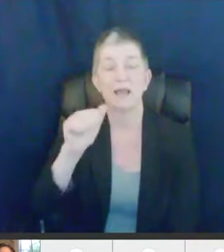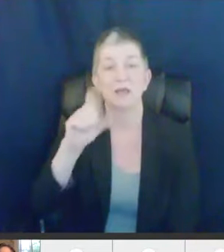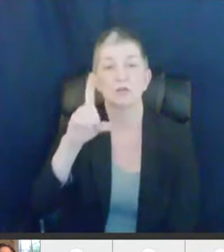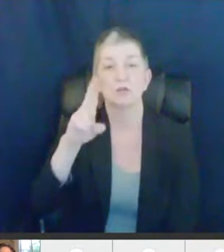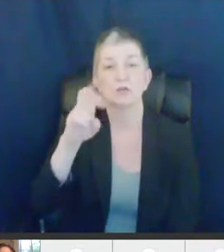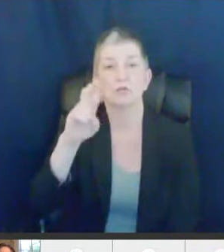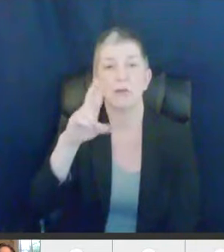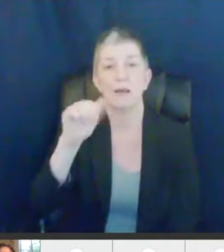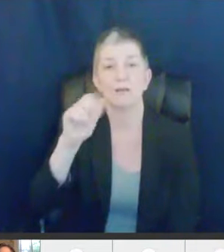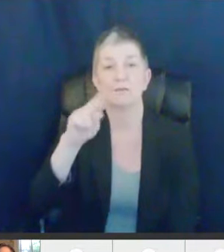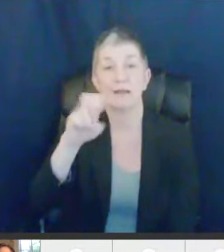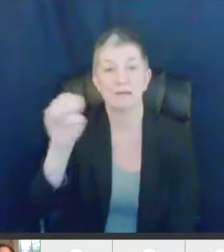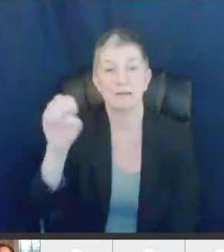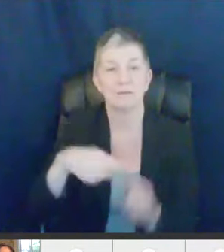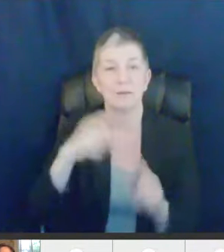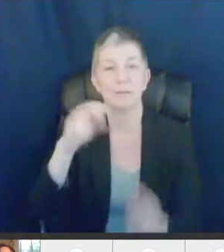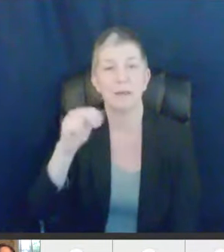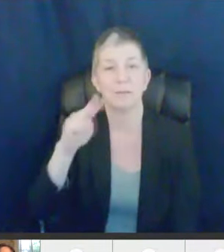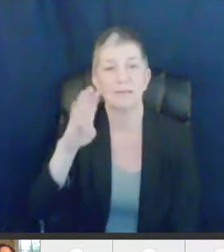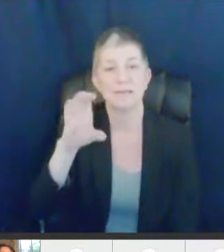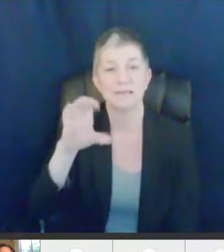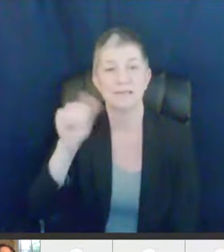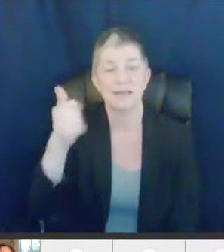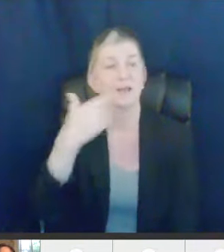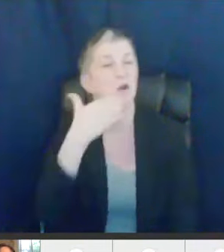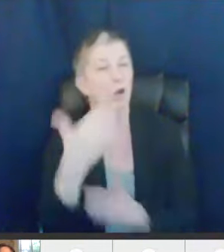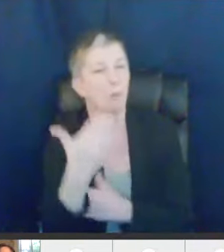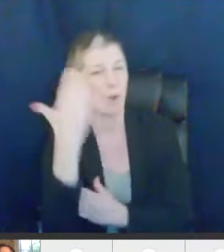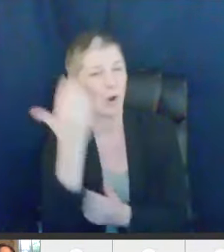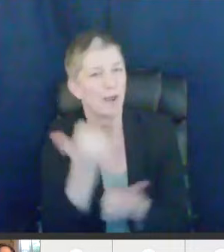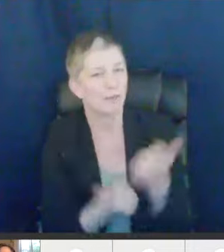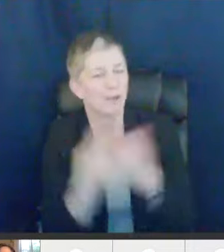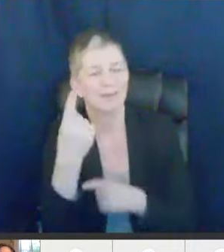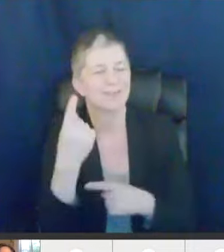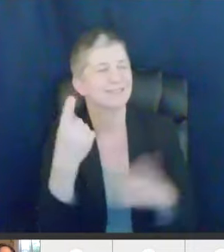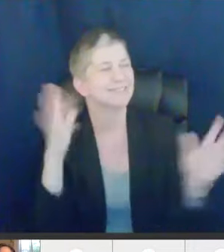good morning everyone good afternoon I did that yesterday too um we know that